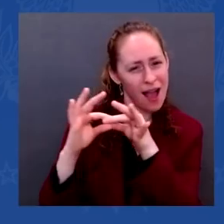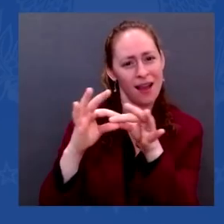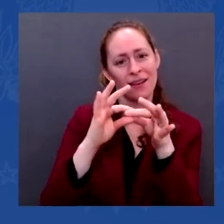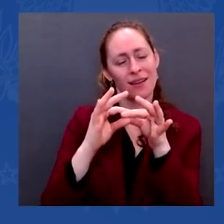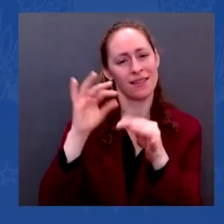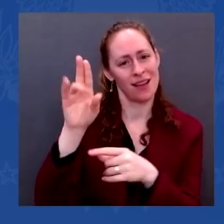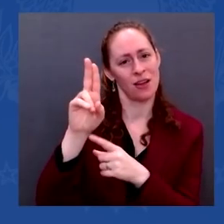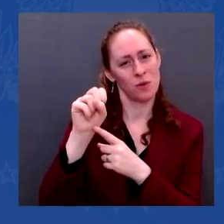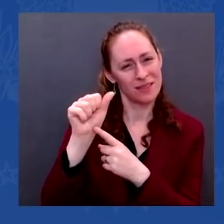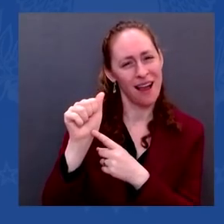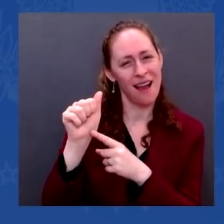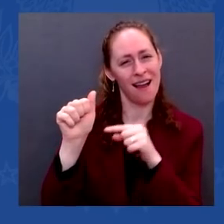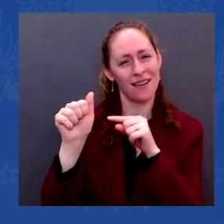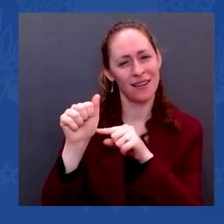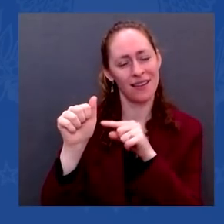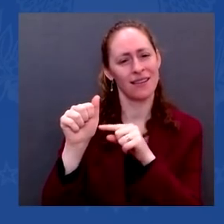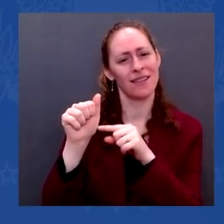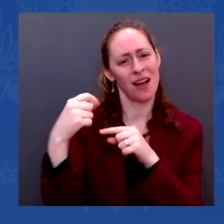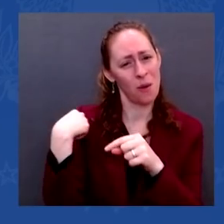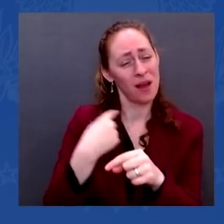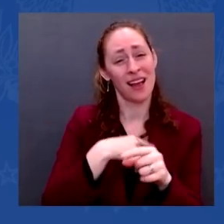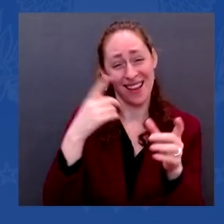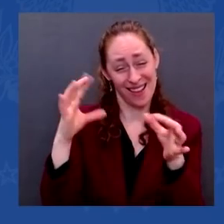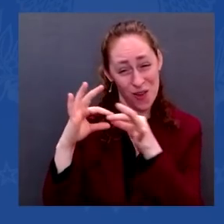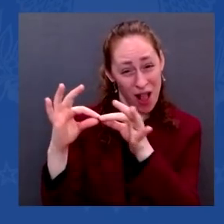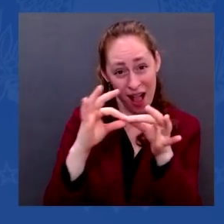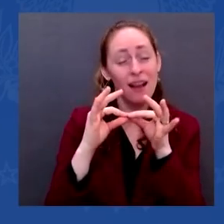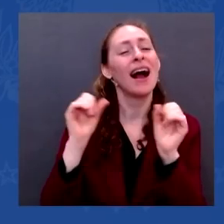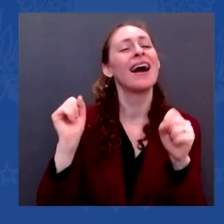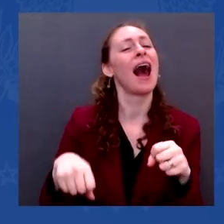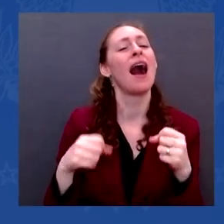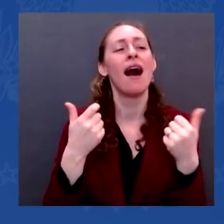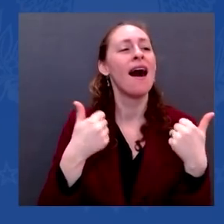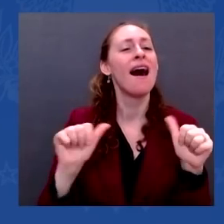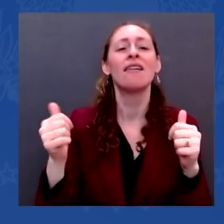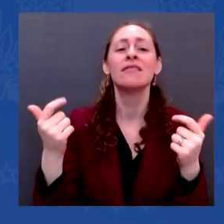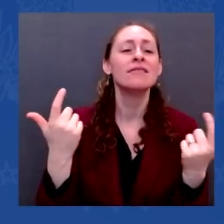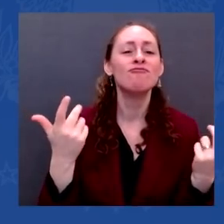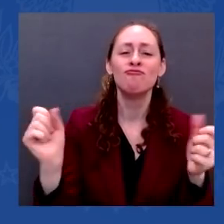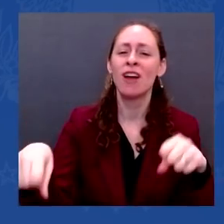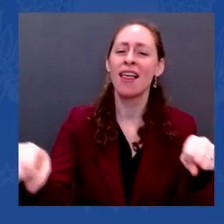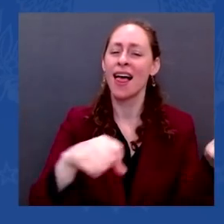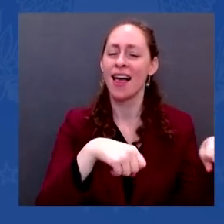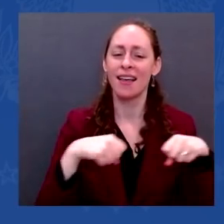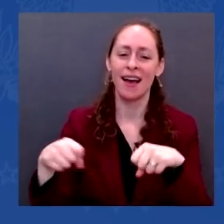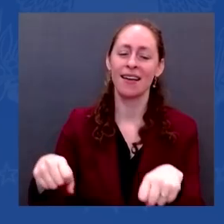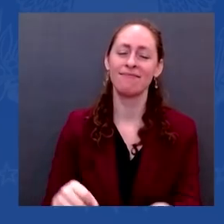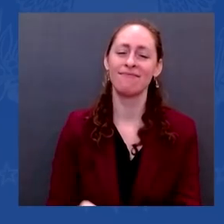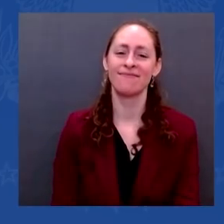You know, some of the senior senators